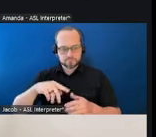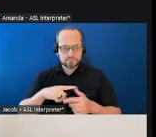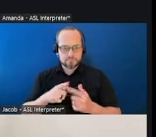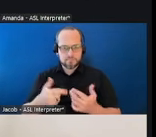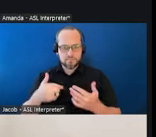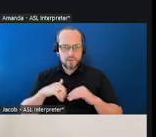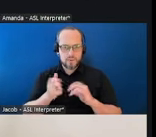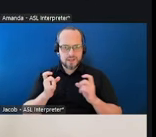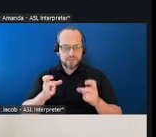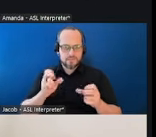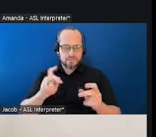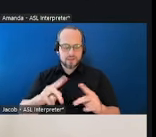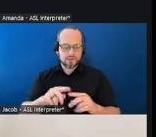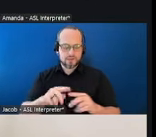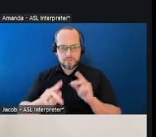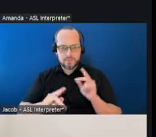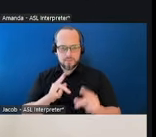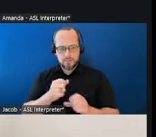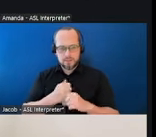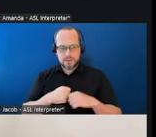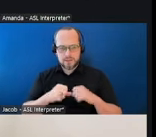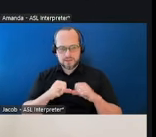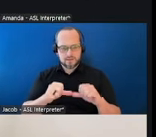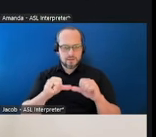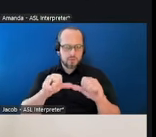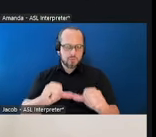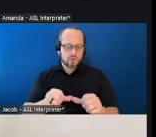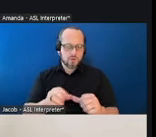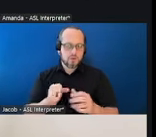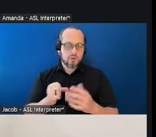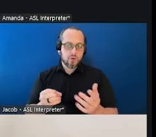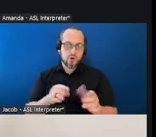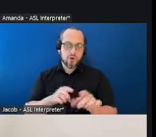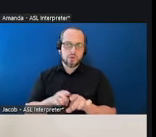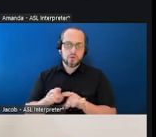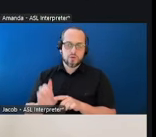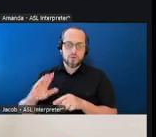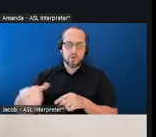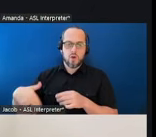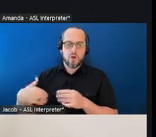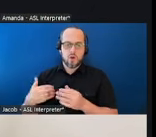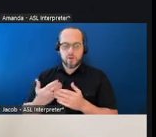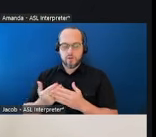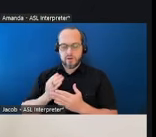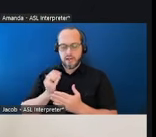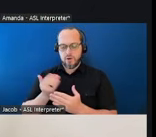make this happen and make it sustainable. Uh alongside all our other partners in the Medicaid